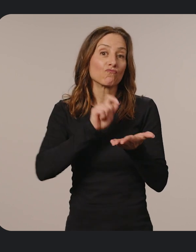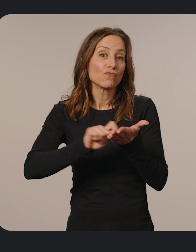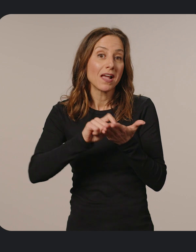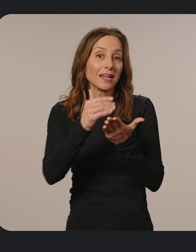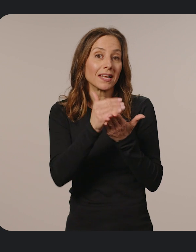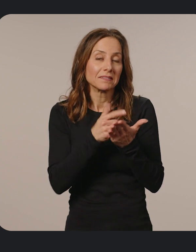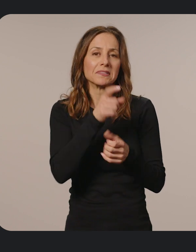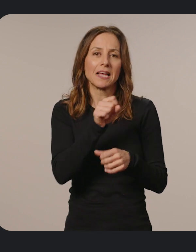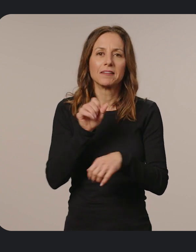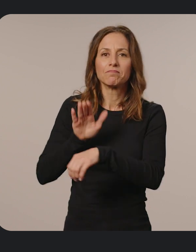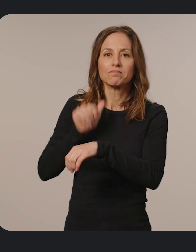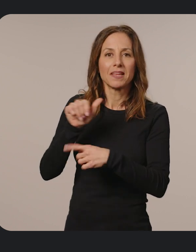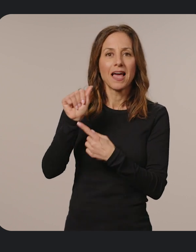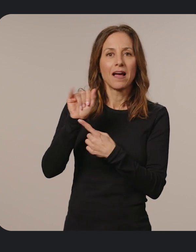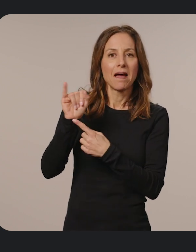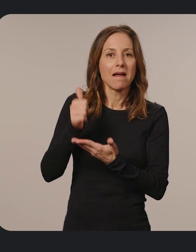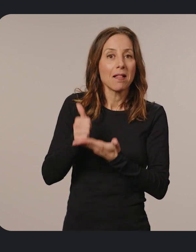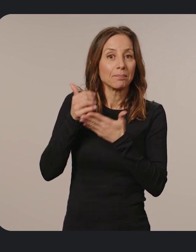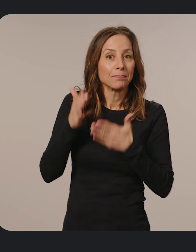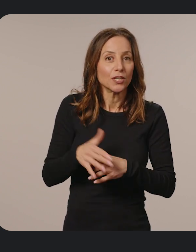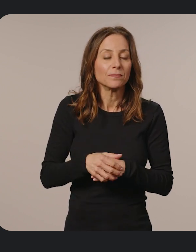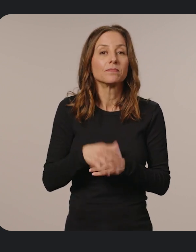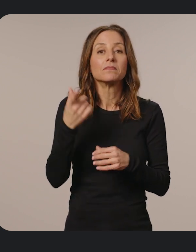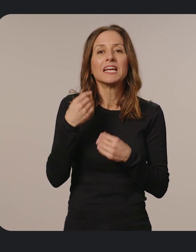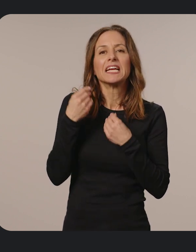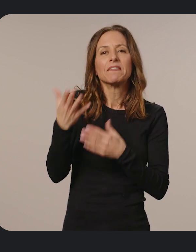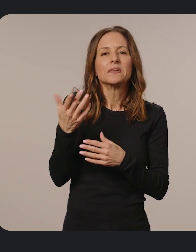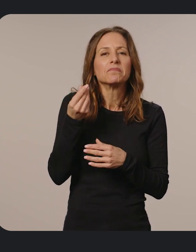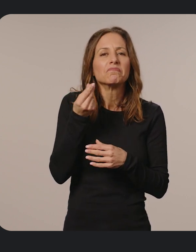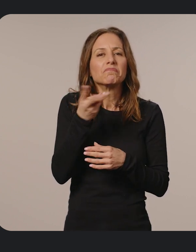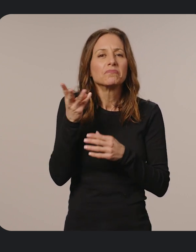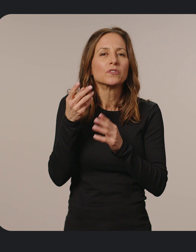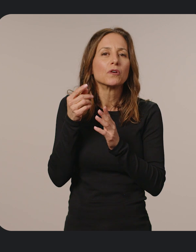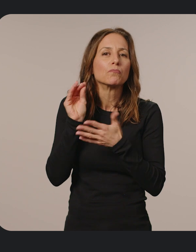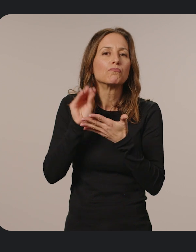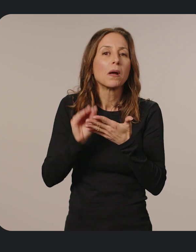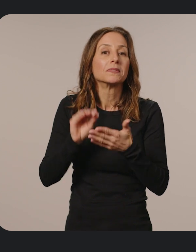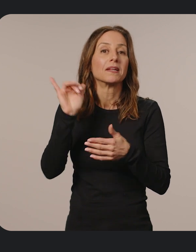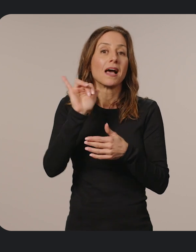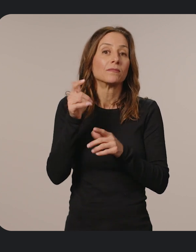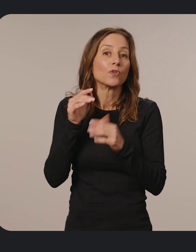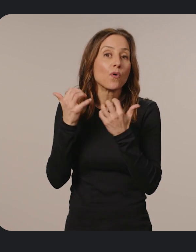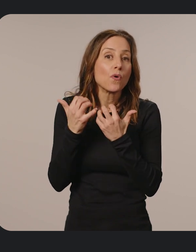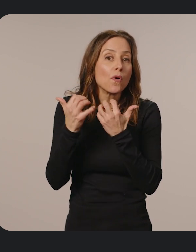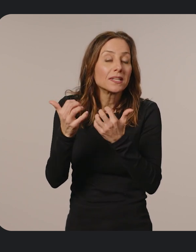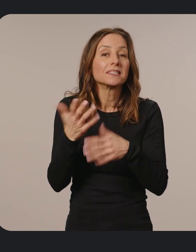Starting today, when you're writing a listing, you'll be able to invoke an AI helper. By giving it just a couple of prompts